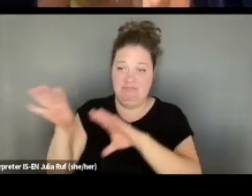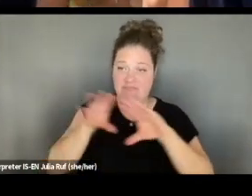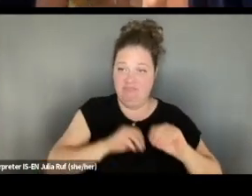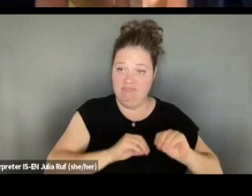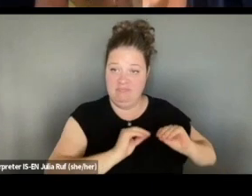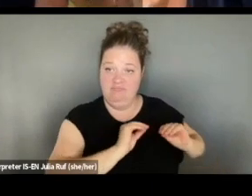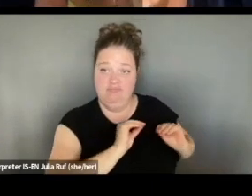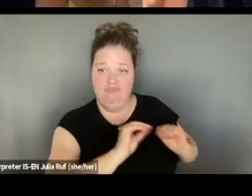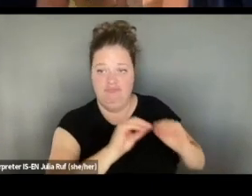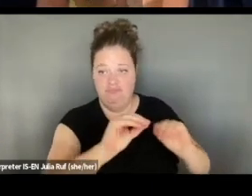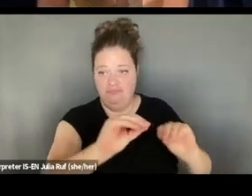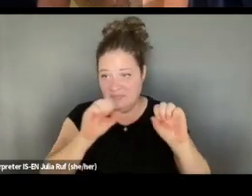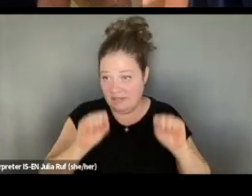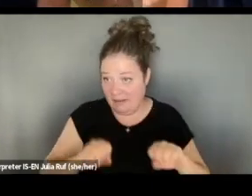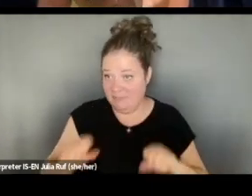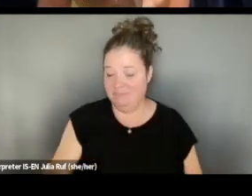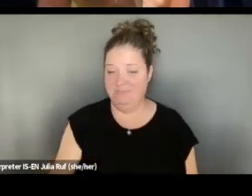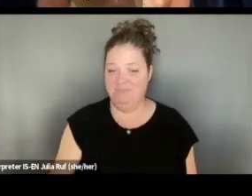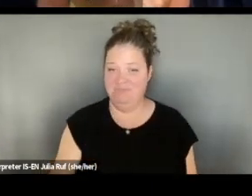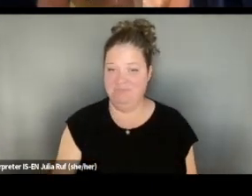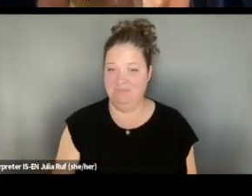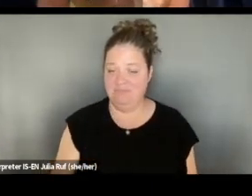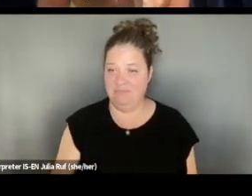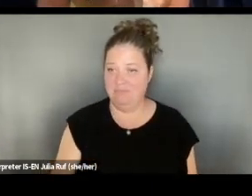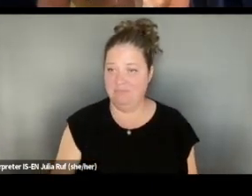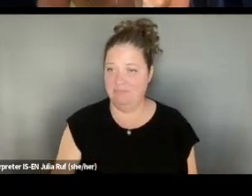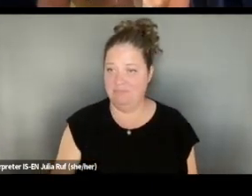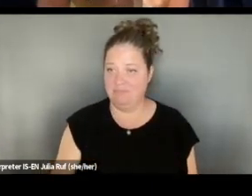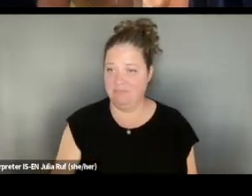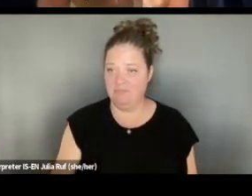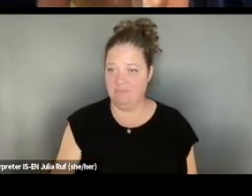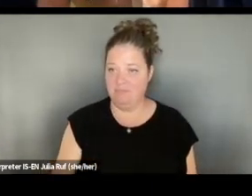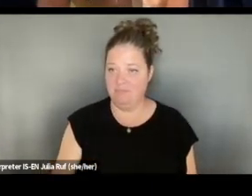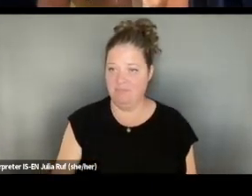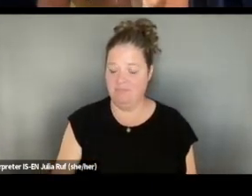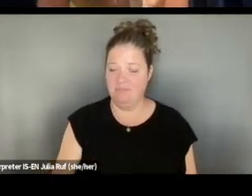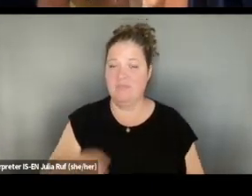And again, the long URL for the project website